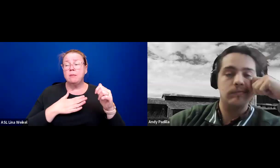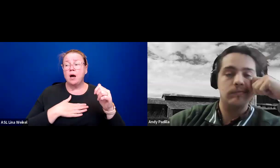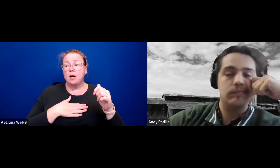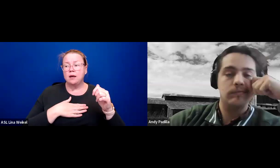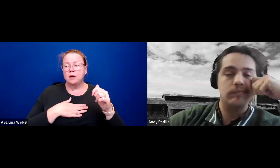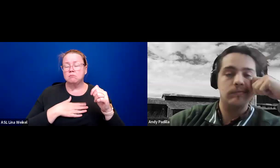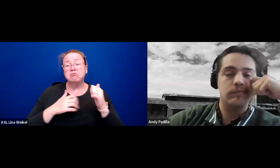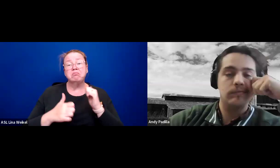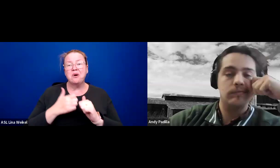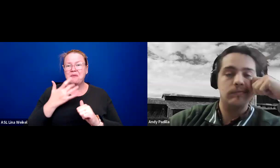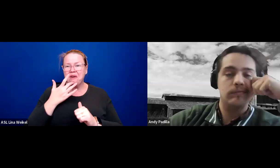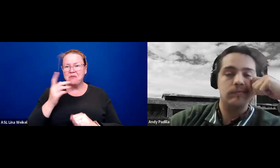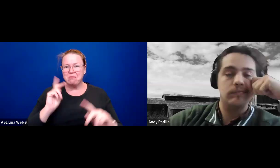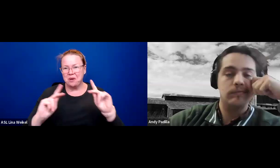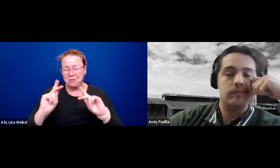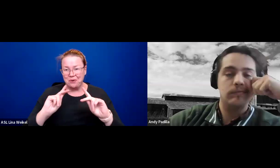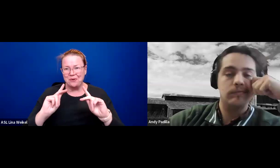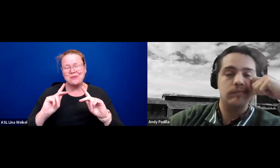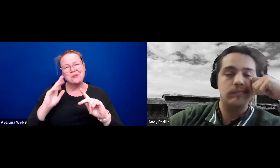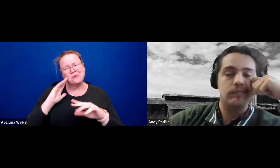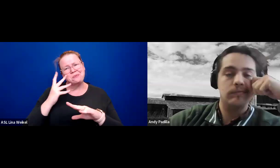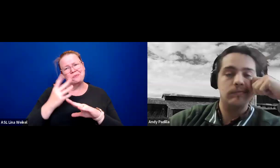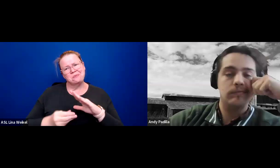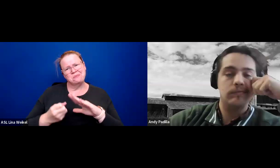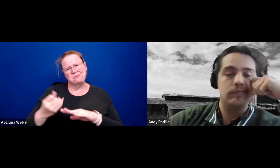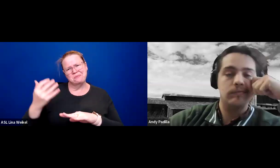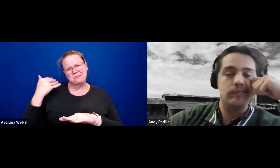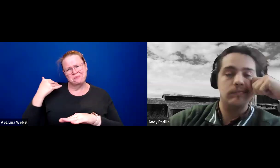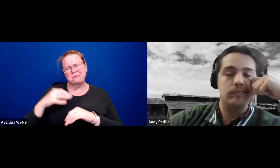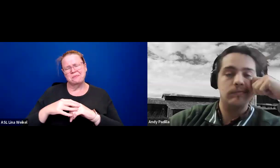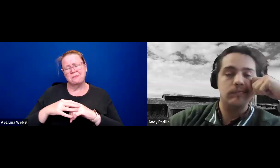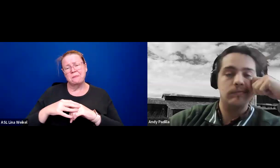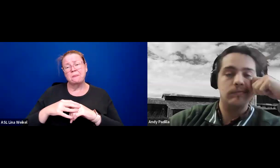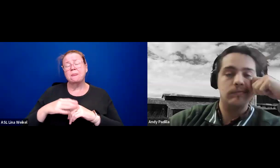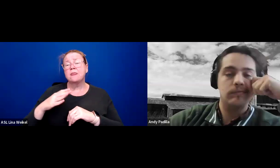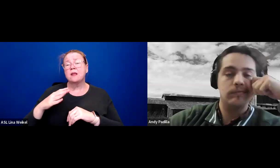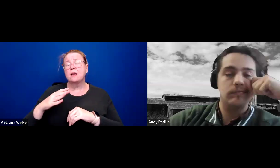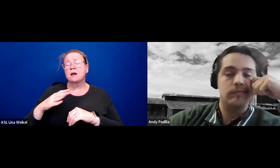Elissa w/ APRIL: most favorite people who, you know, passed away many years ago was Mike Blatchford.